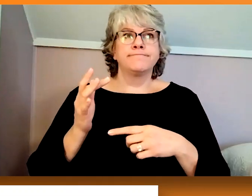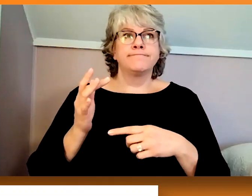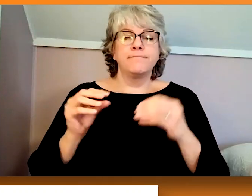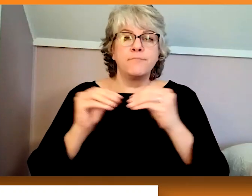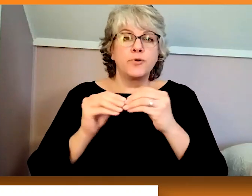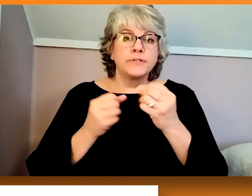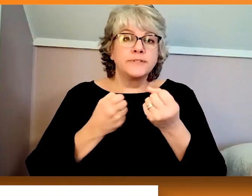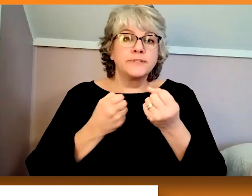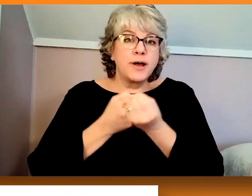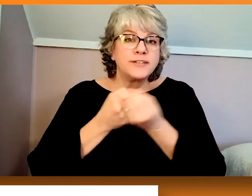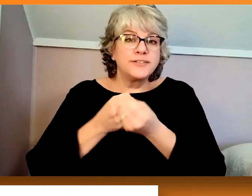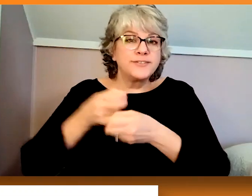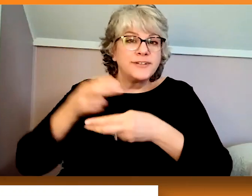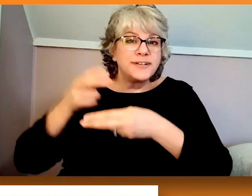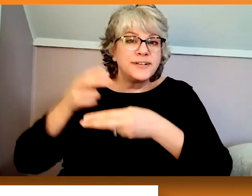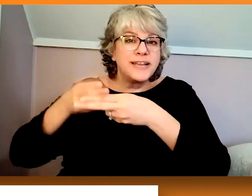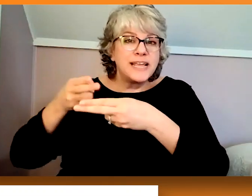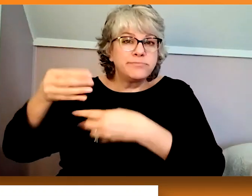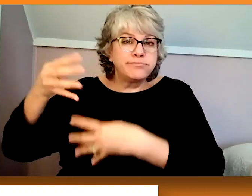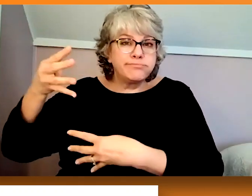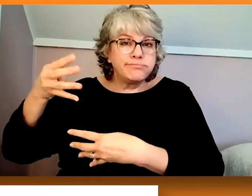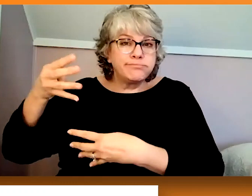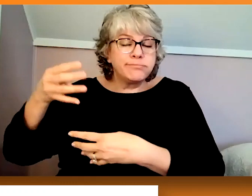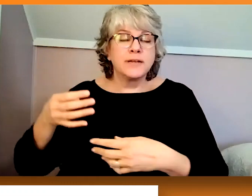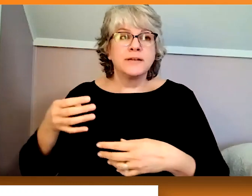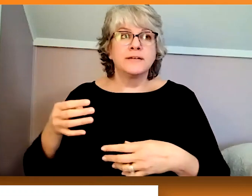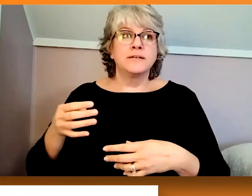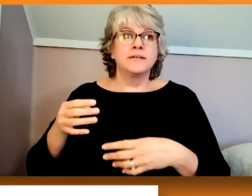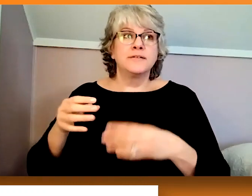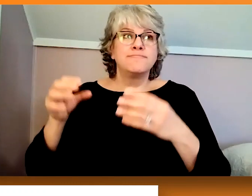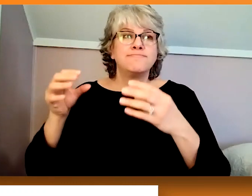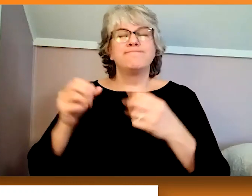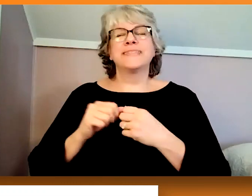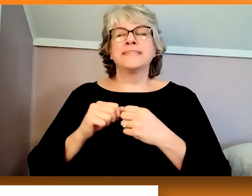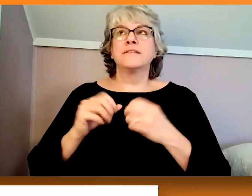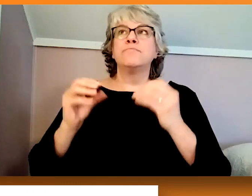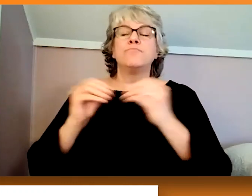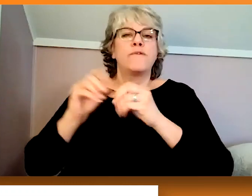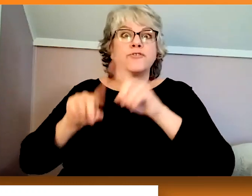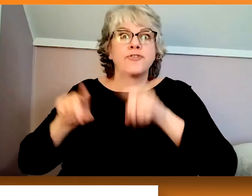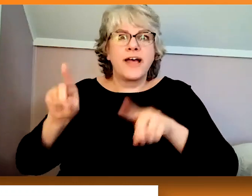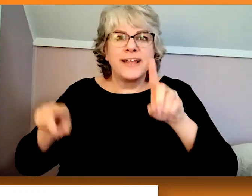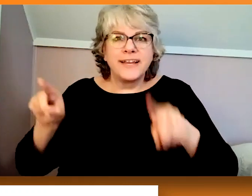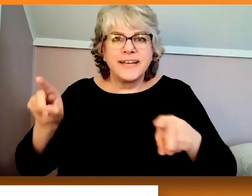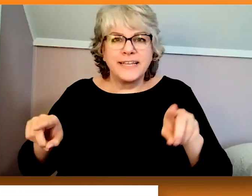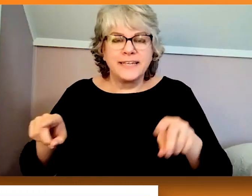it has--more variety I should say. It's not just foundations.